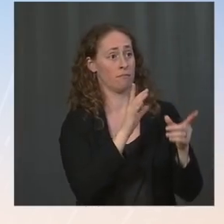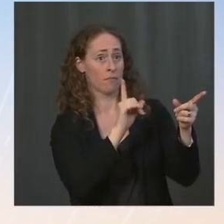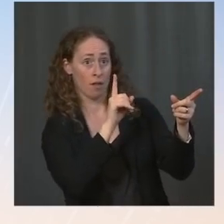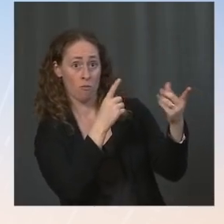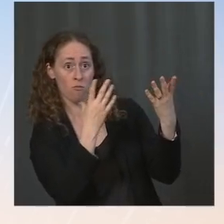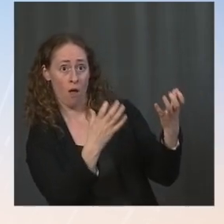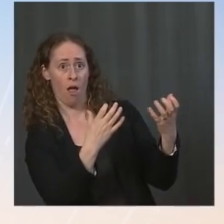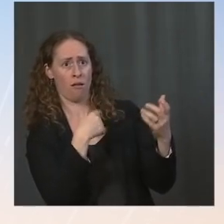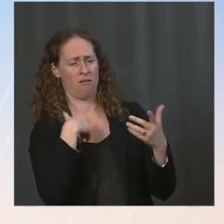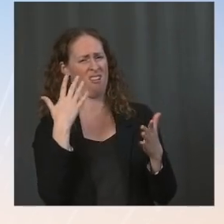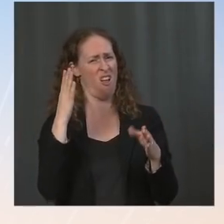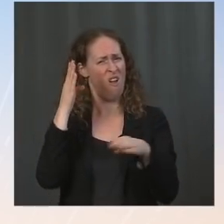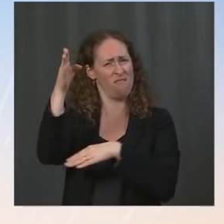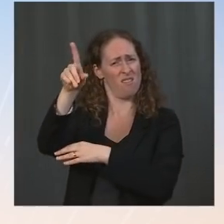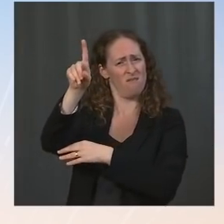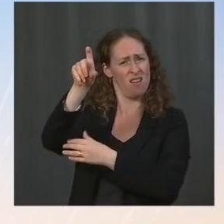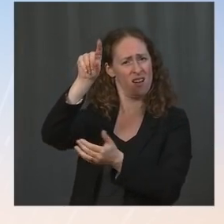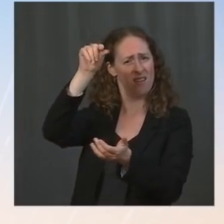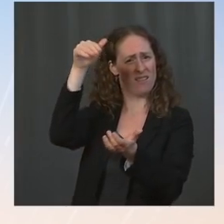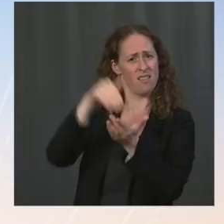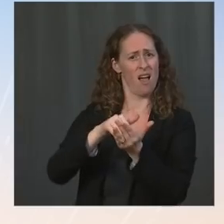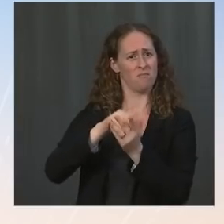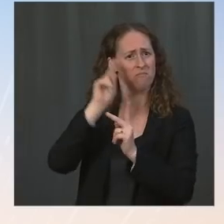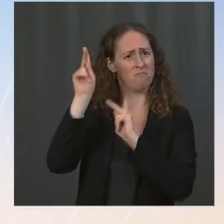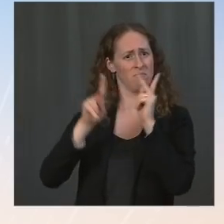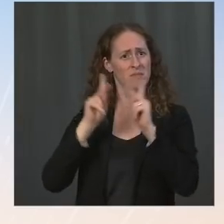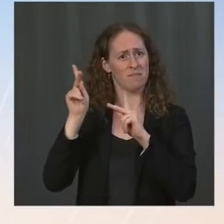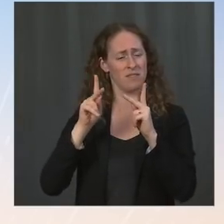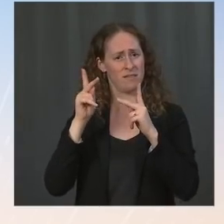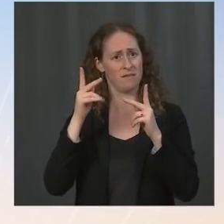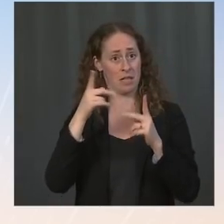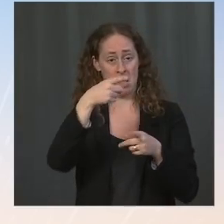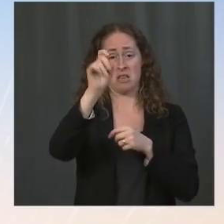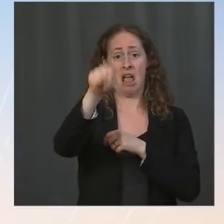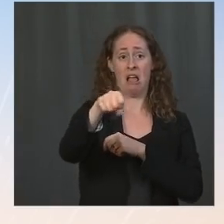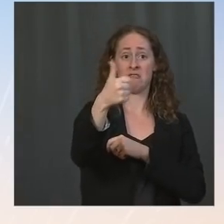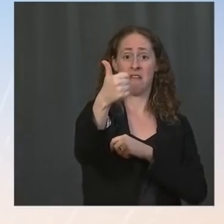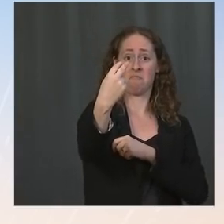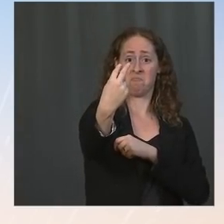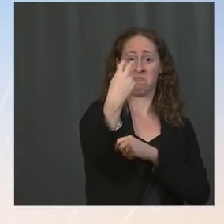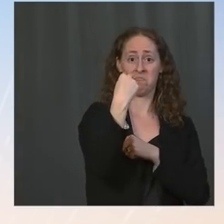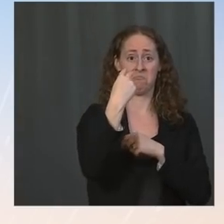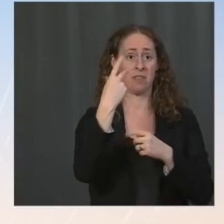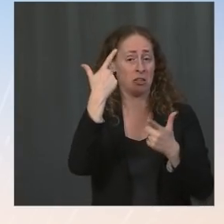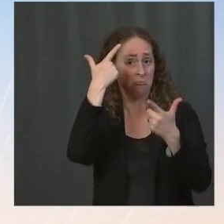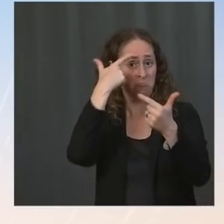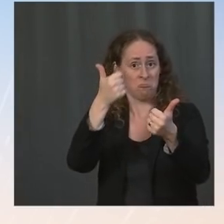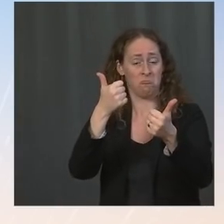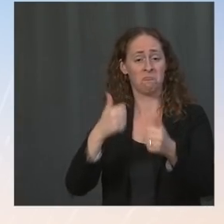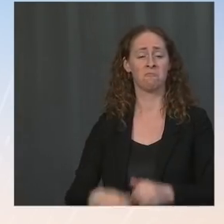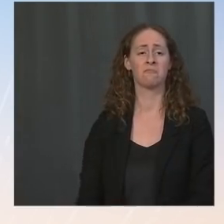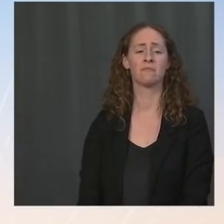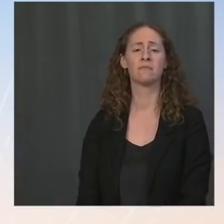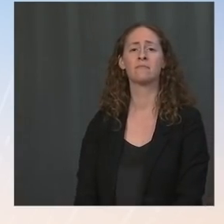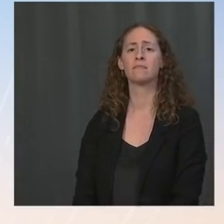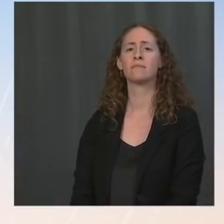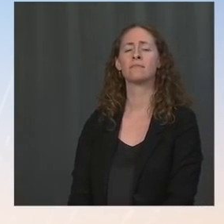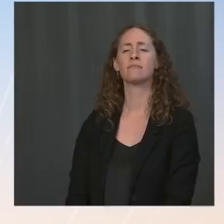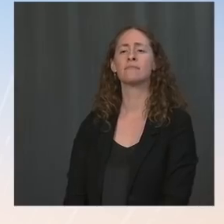and I would let you evaluate your -- for that for yourself. Go ahead. The Press: When we talk about, as the U.S. prepares to leave, whether tonight or tomorrow, there are going to be billions of dollars'